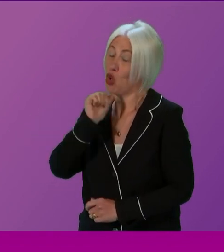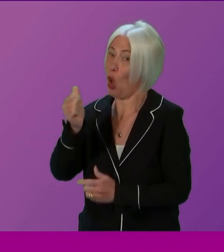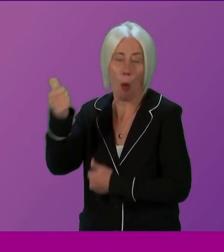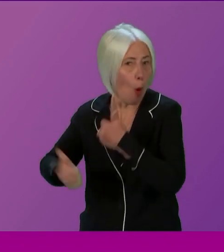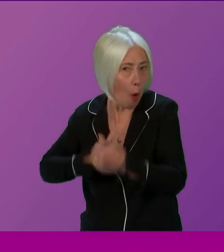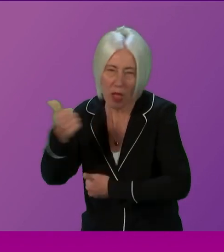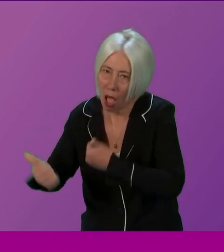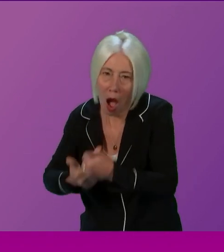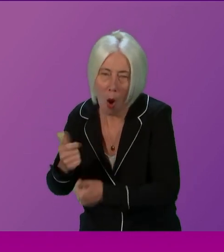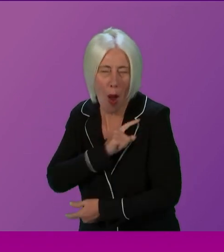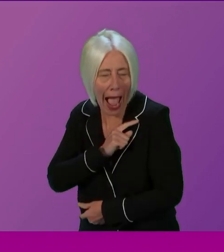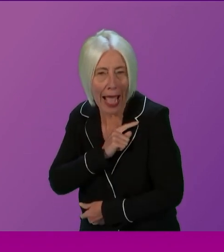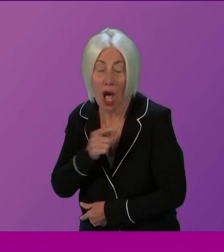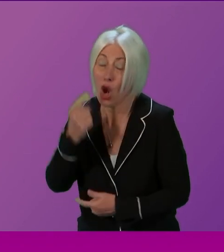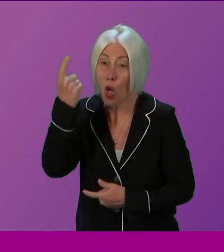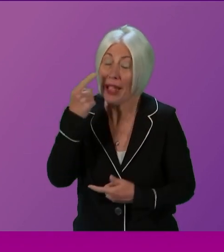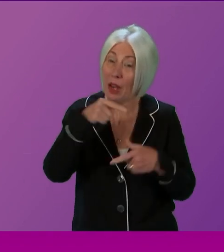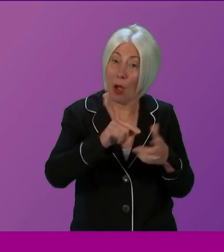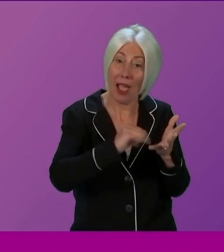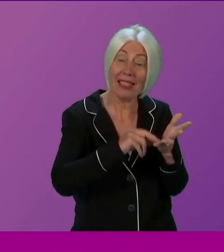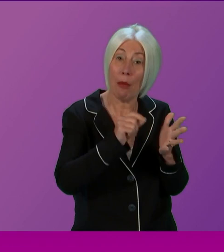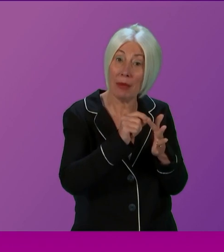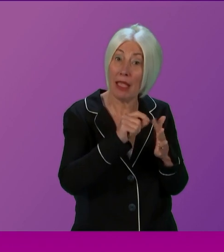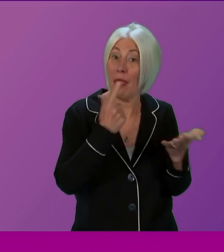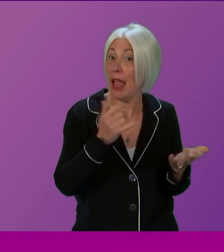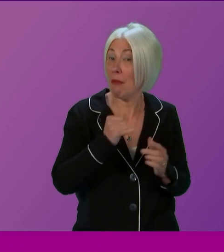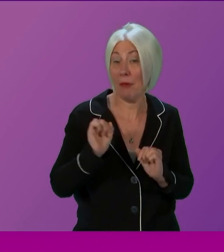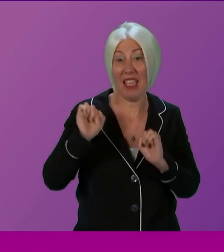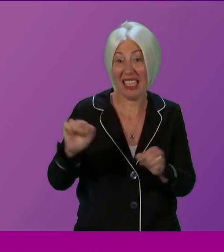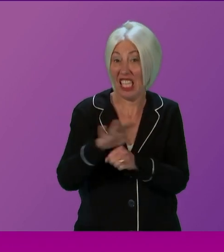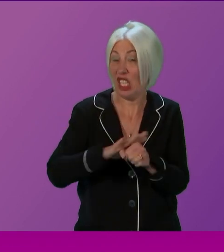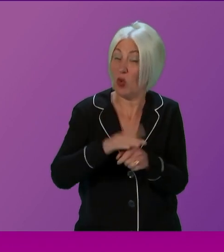time thinking about the SNP, he might not be in the dire straits that he is in now.